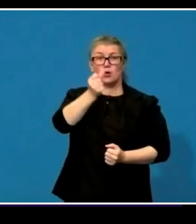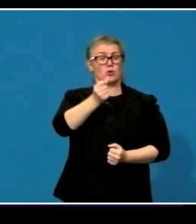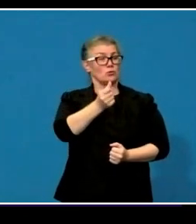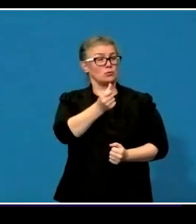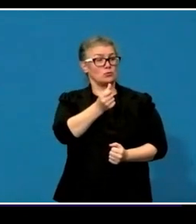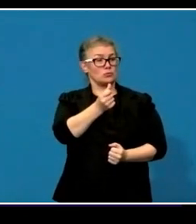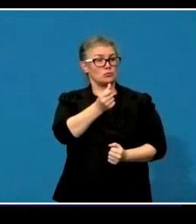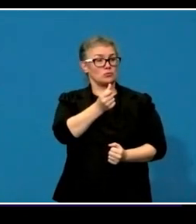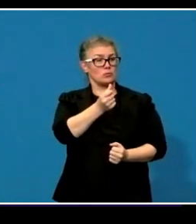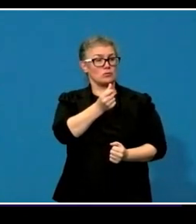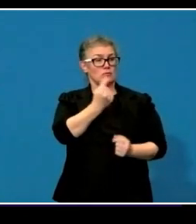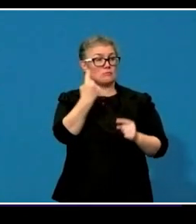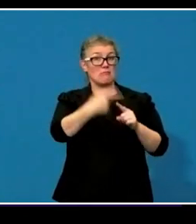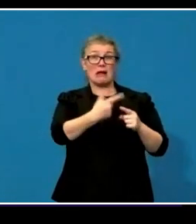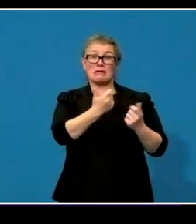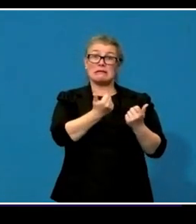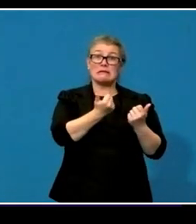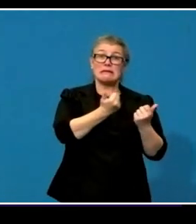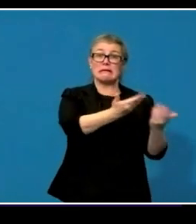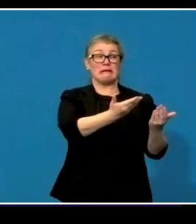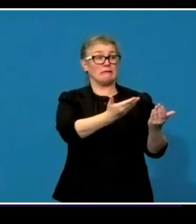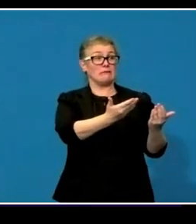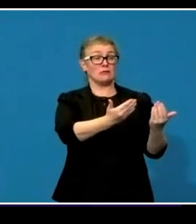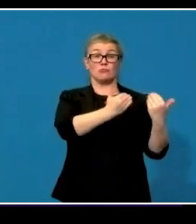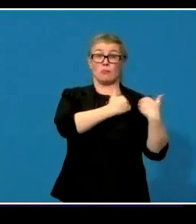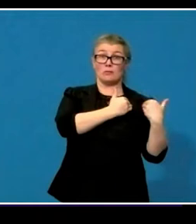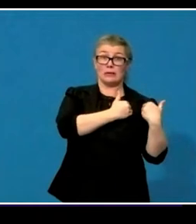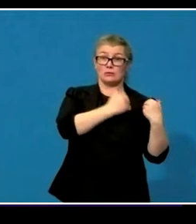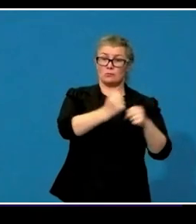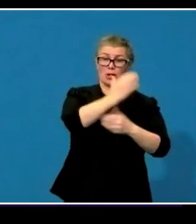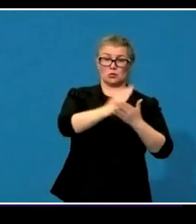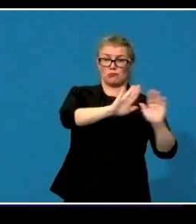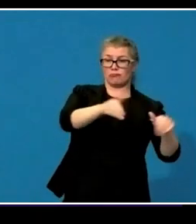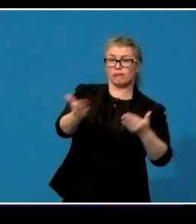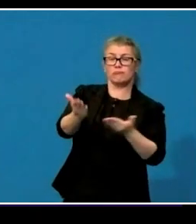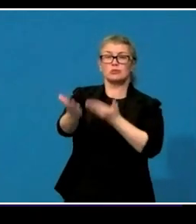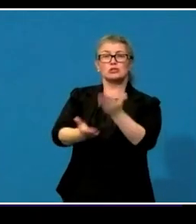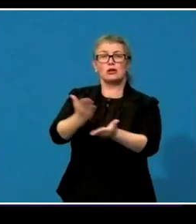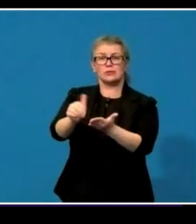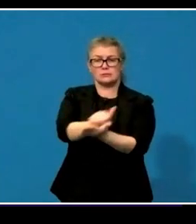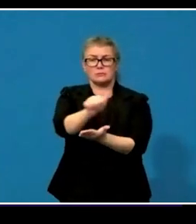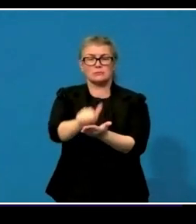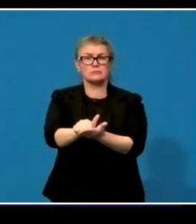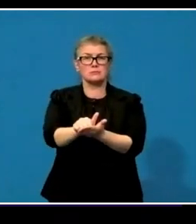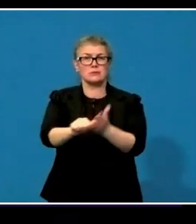able - and legislated to be able to deliver these services and the funding, that they